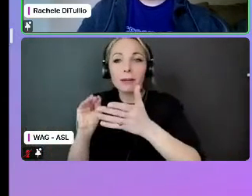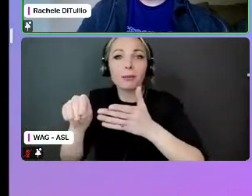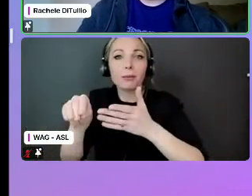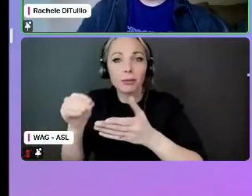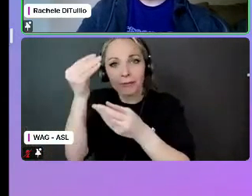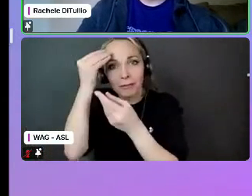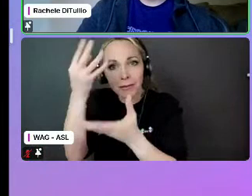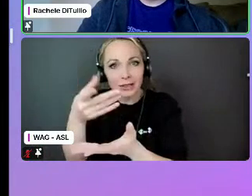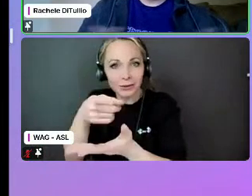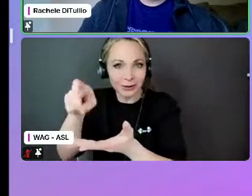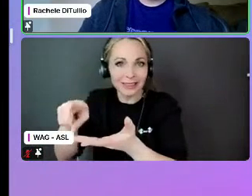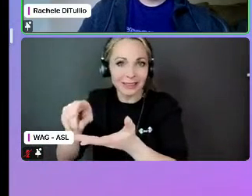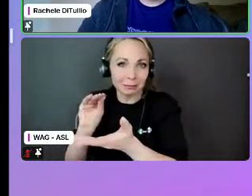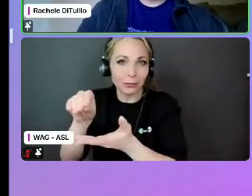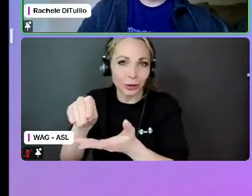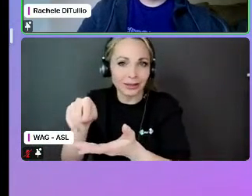label in that input period alright, so next let's talk